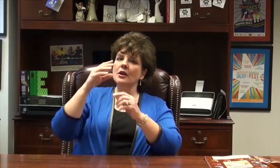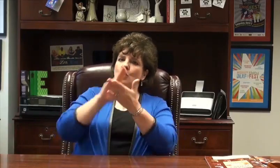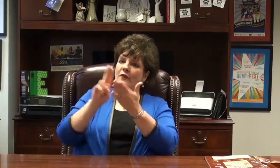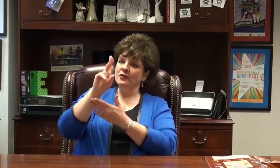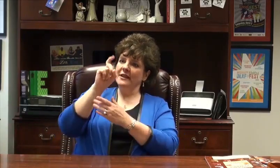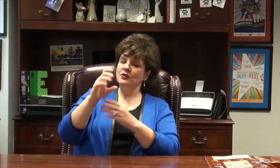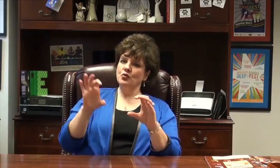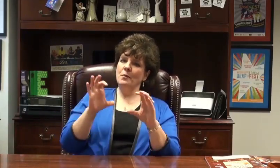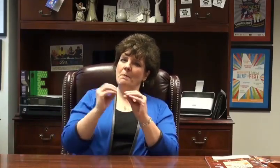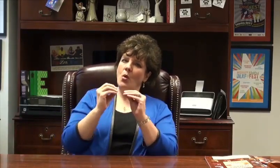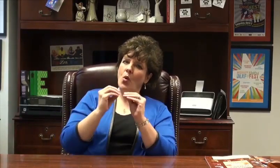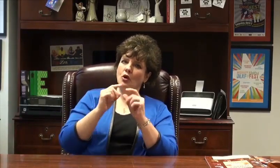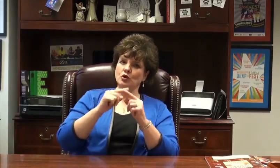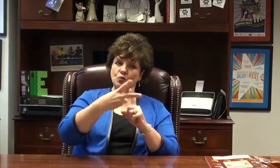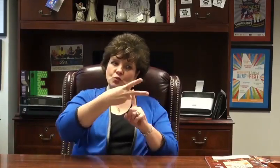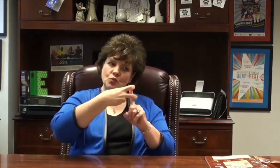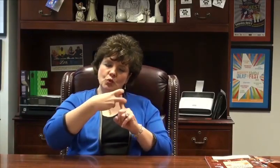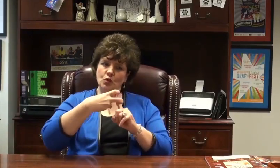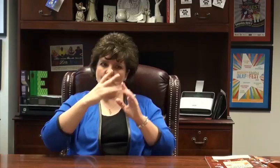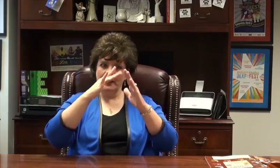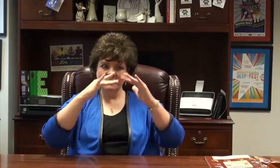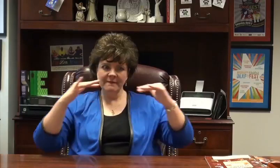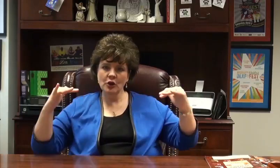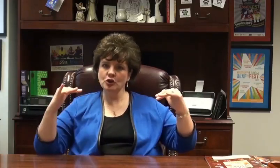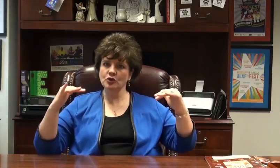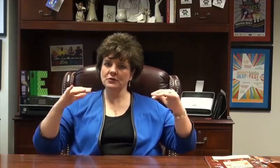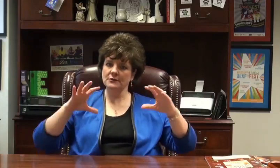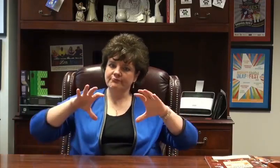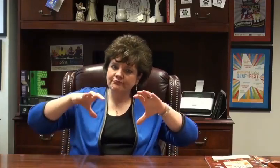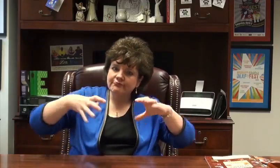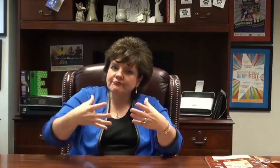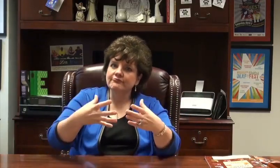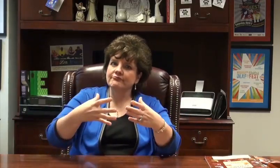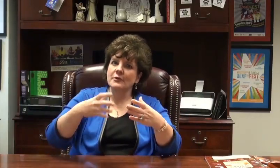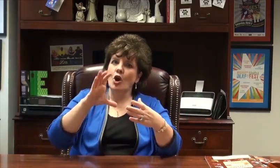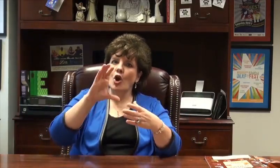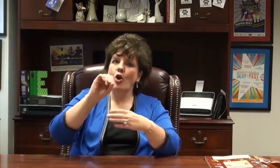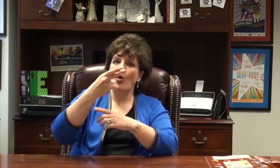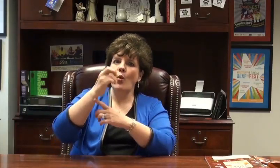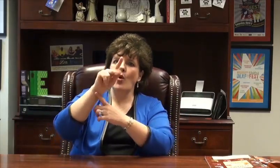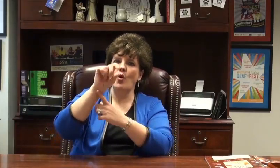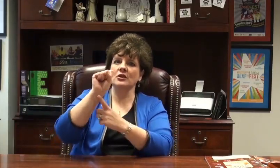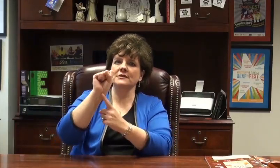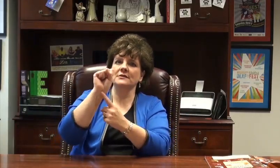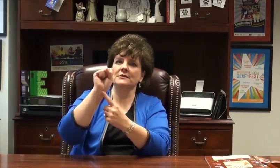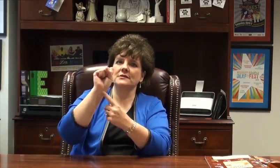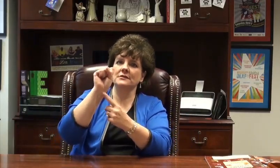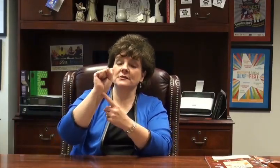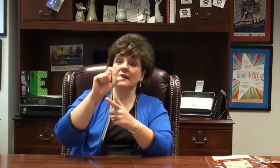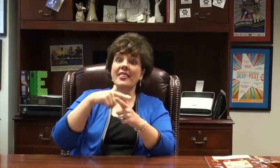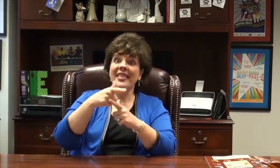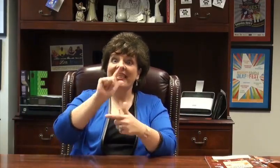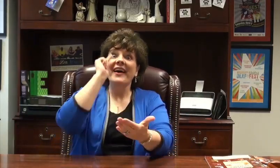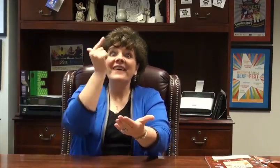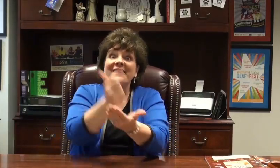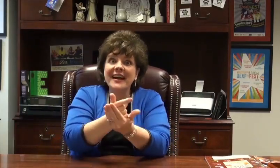recruiting a more diverse cohorts of students who make it through graduation tobecome licensed